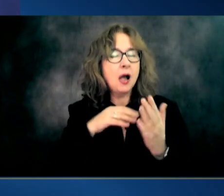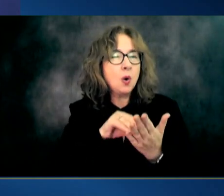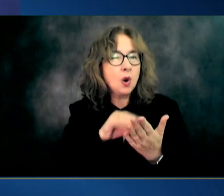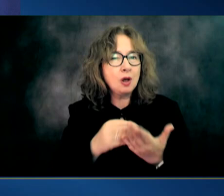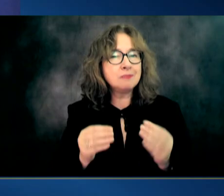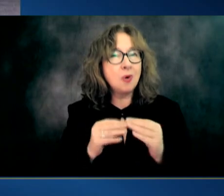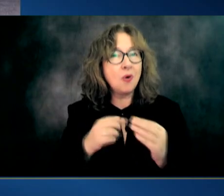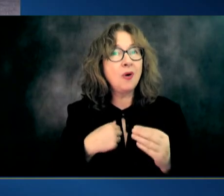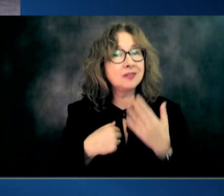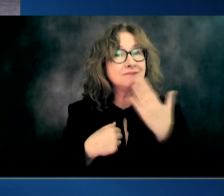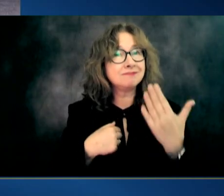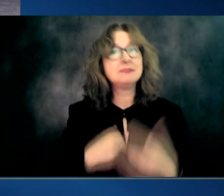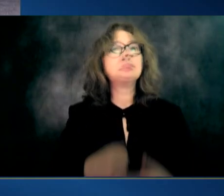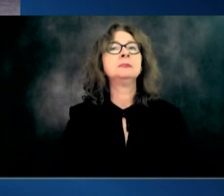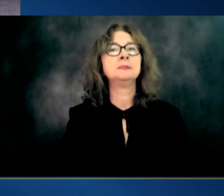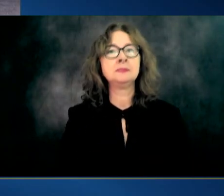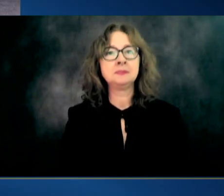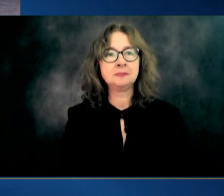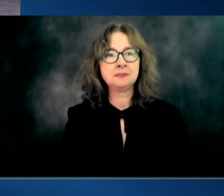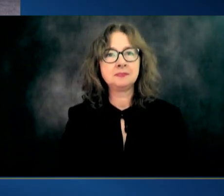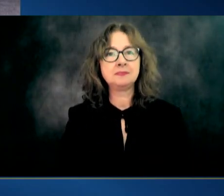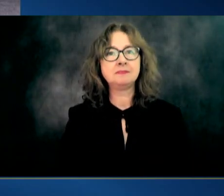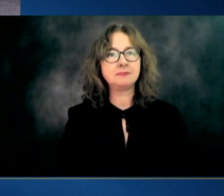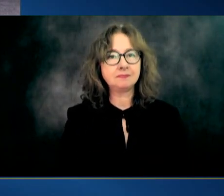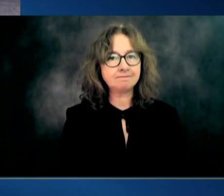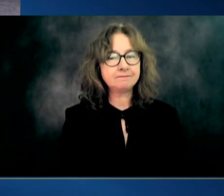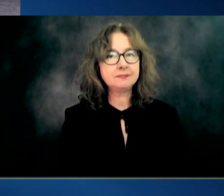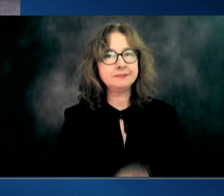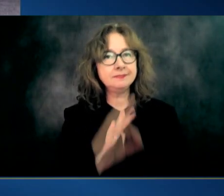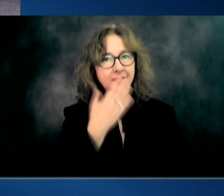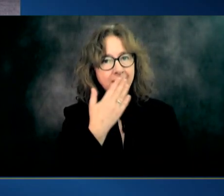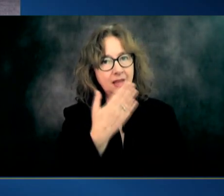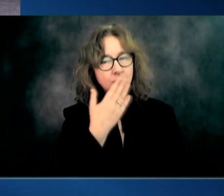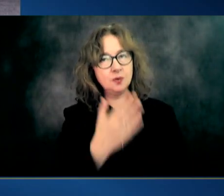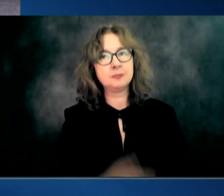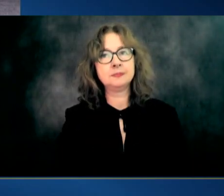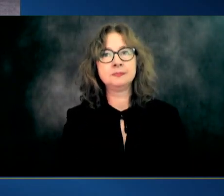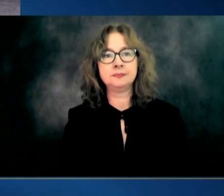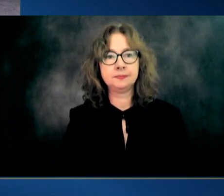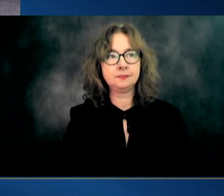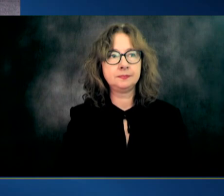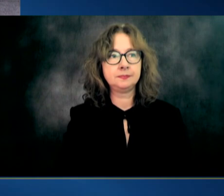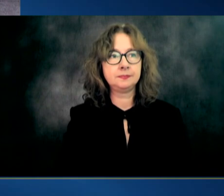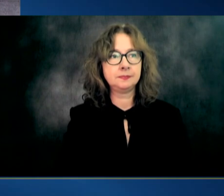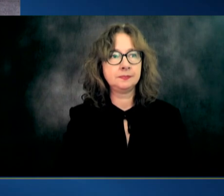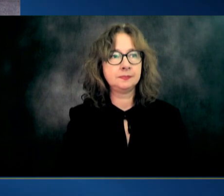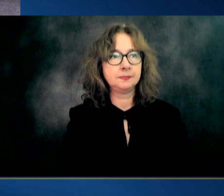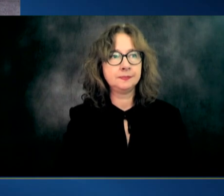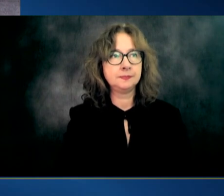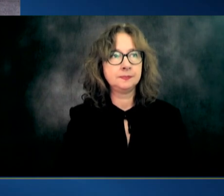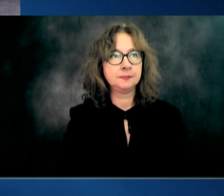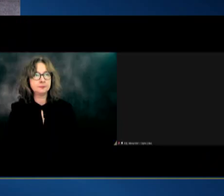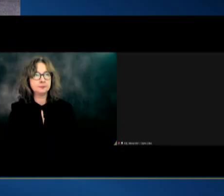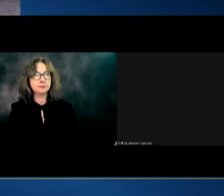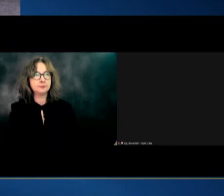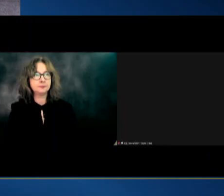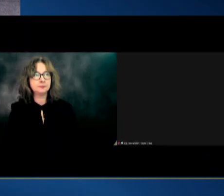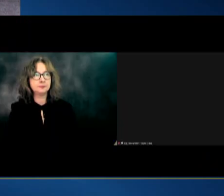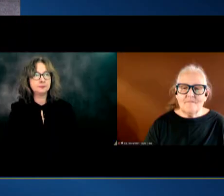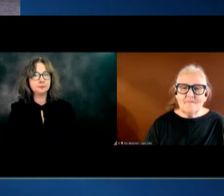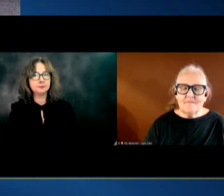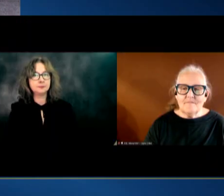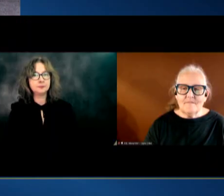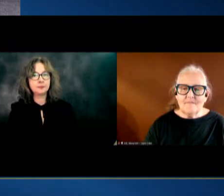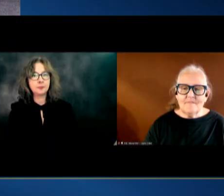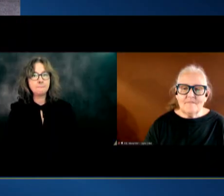Lydia Pecker: I have small gifts of thanks from